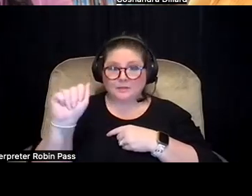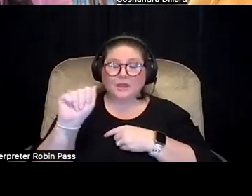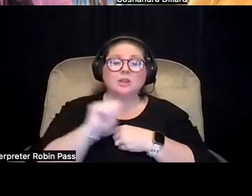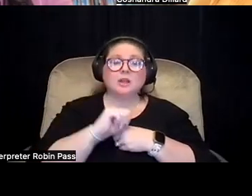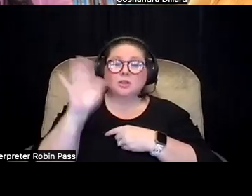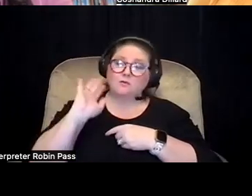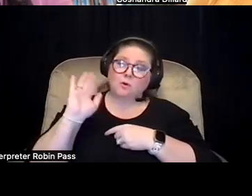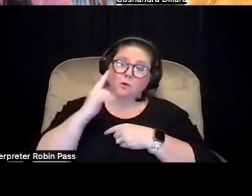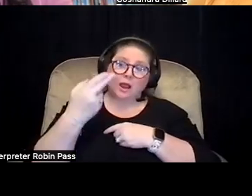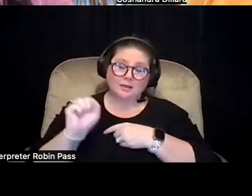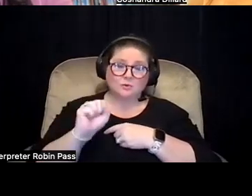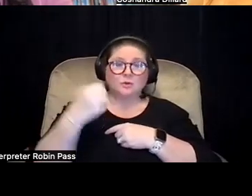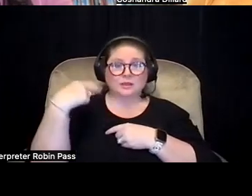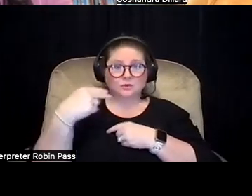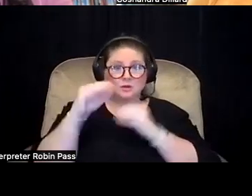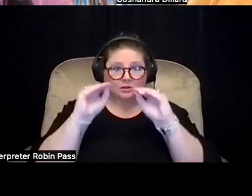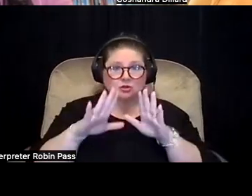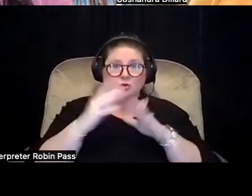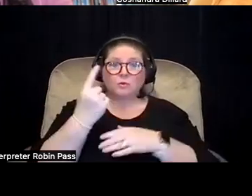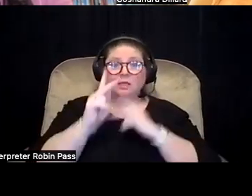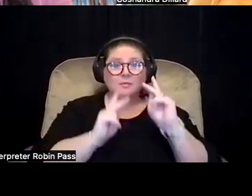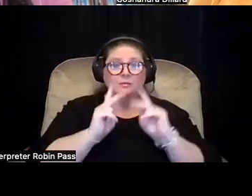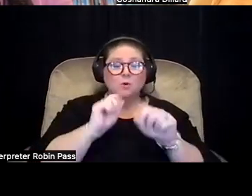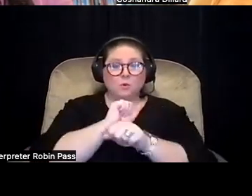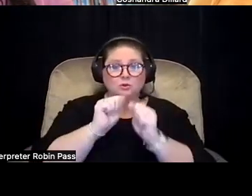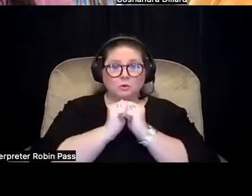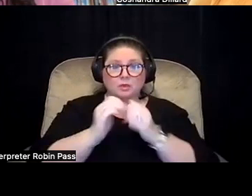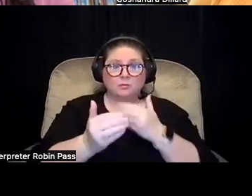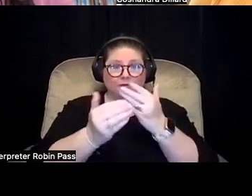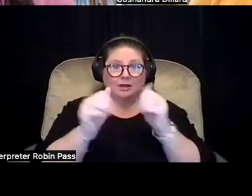of the people who works with and provides trainings for educators across the country